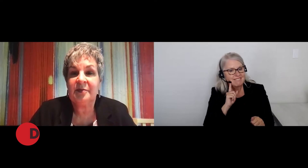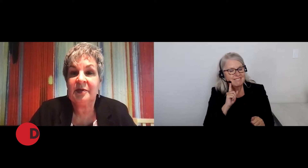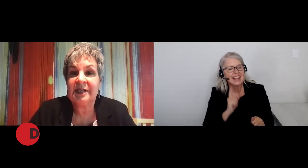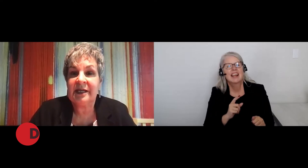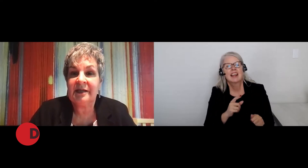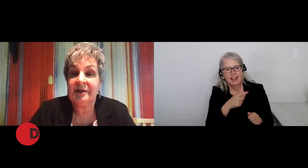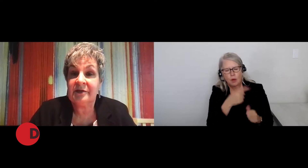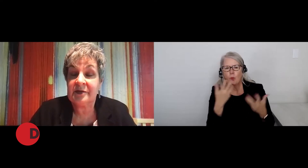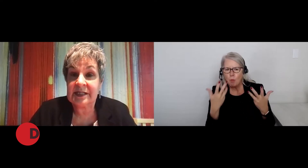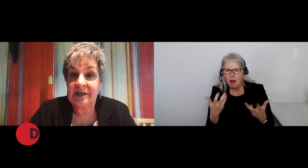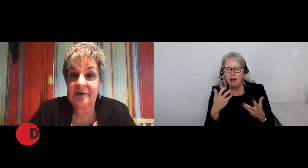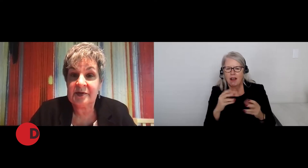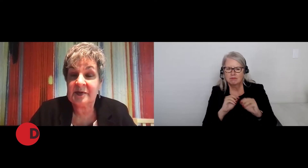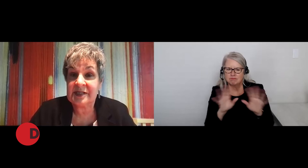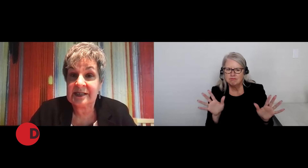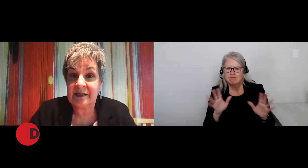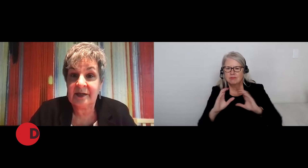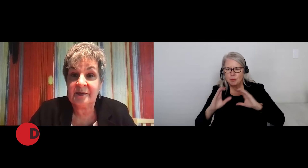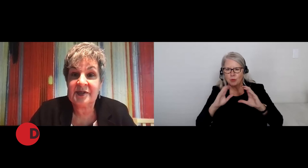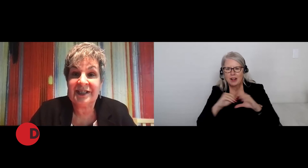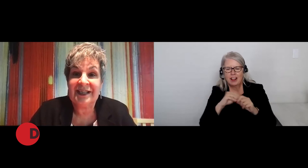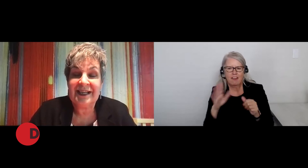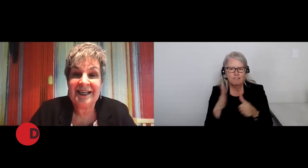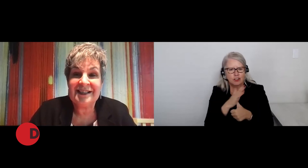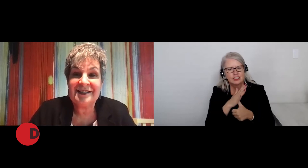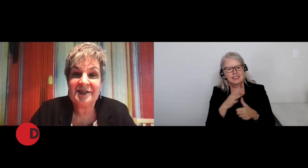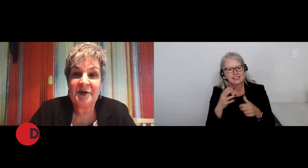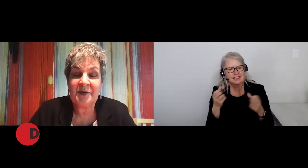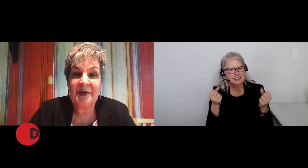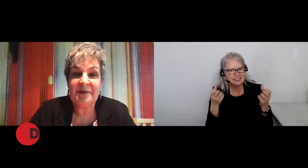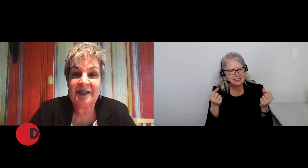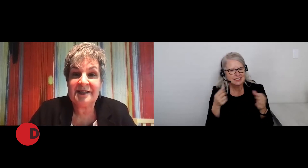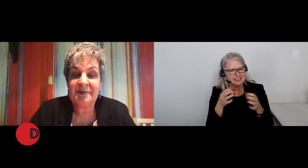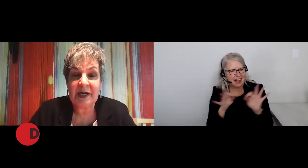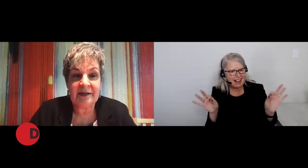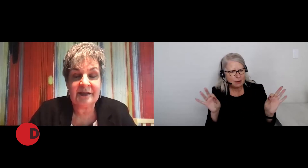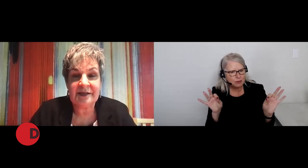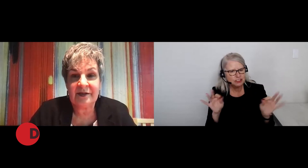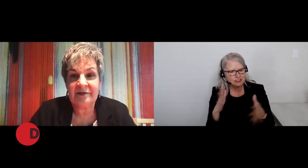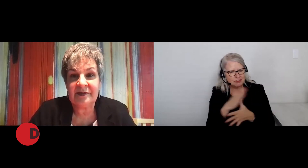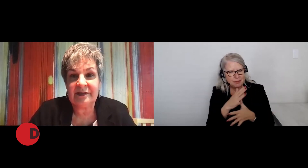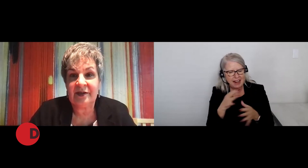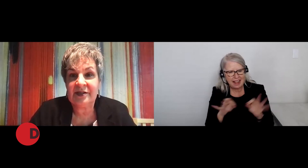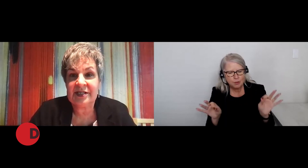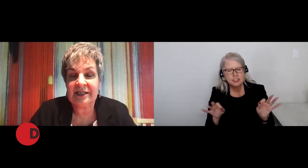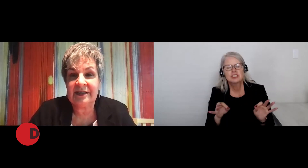to distribute information in their primary language, sign language.